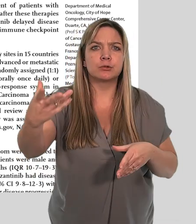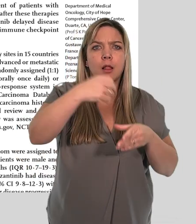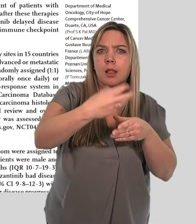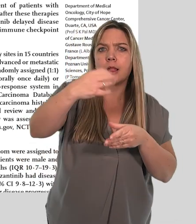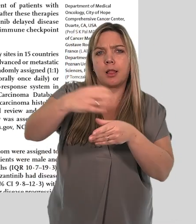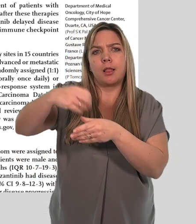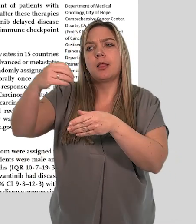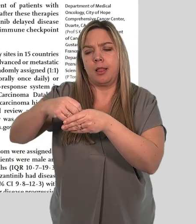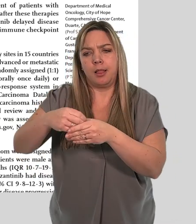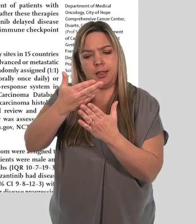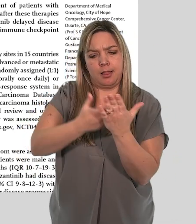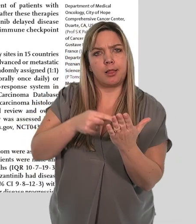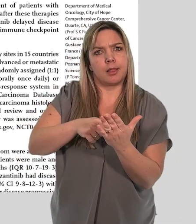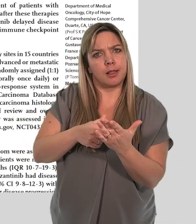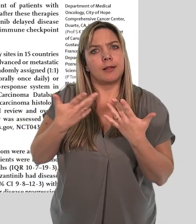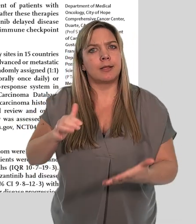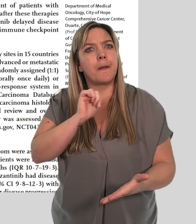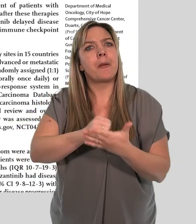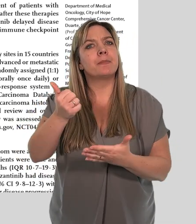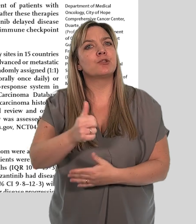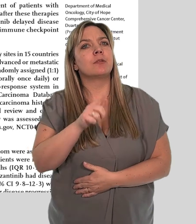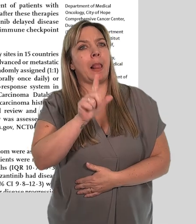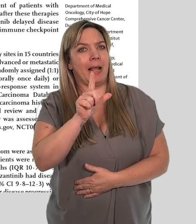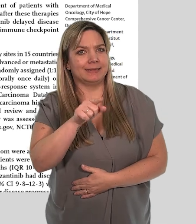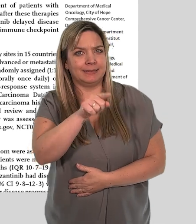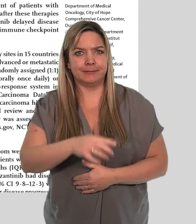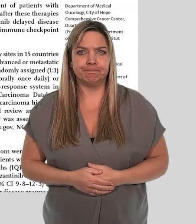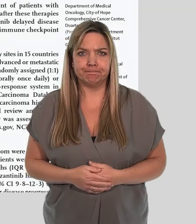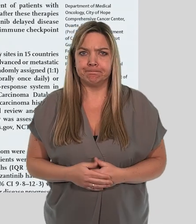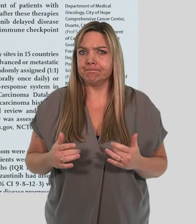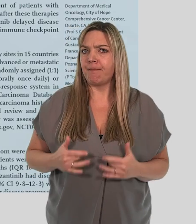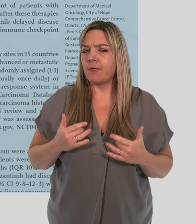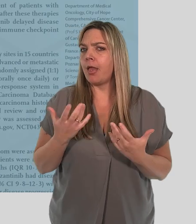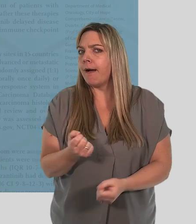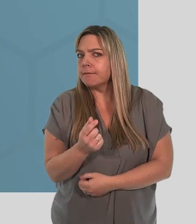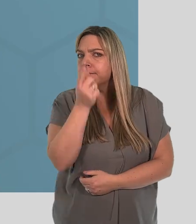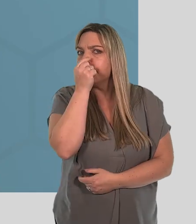and we feel there are some big potential implications for clinical practice.